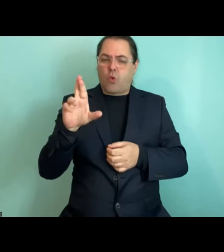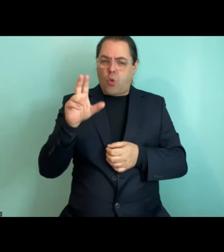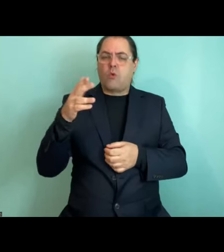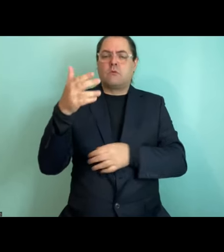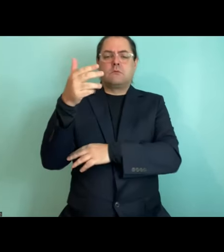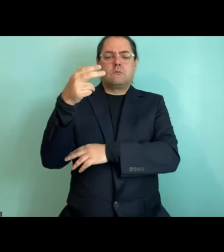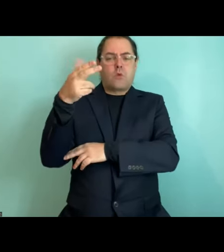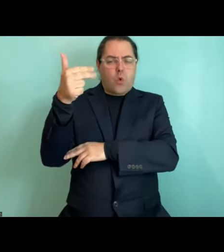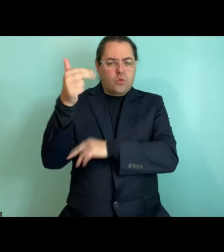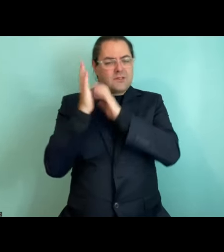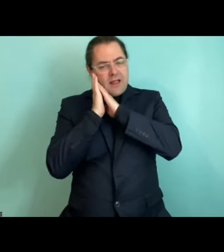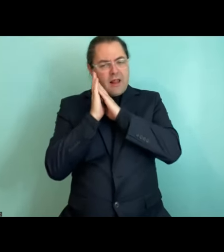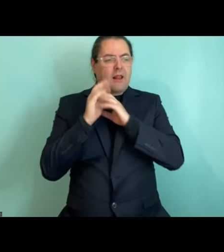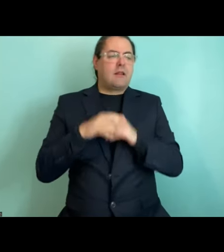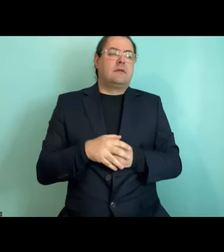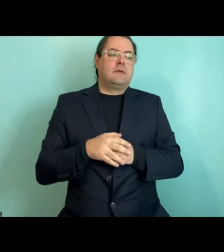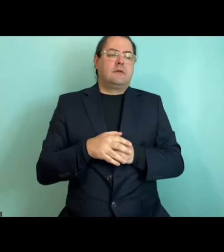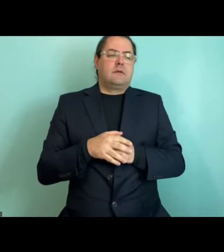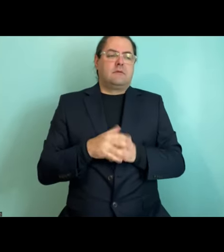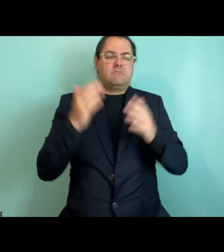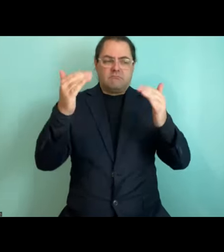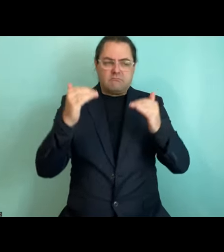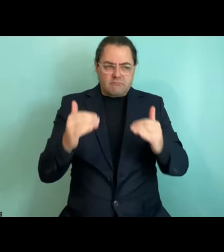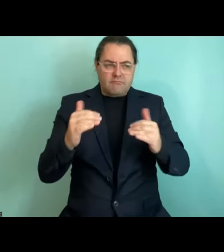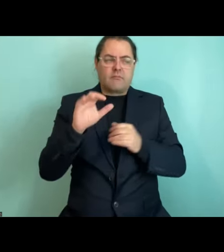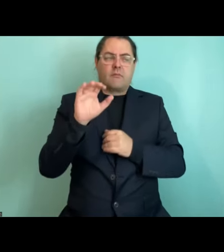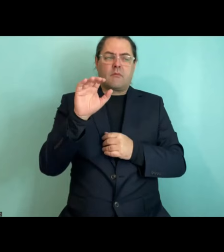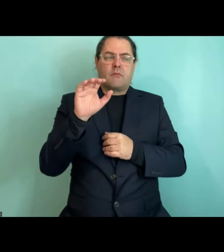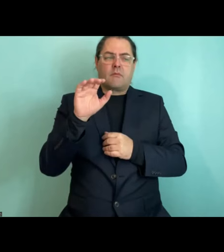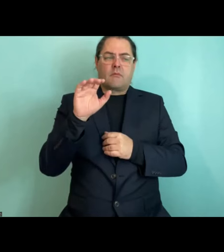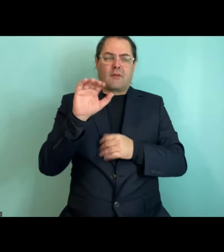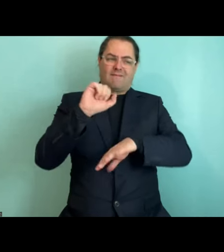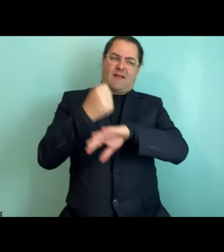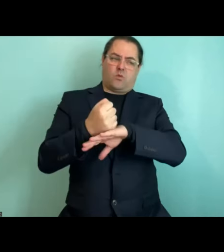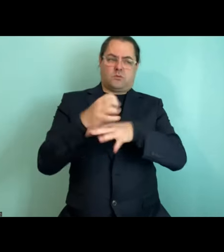Ashoka enter for now. Please 10:00:25 should demand a new participant,